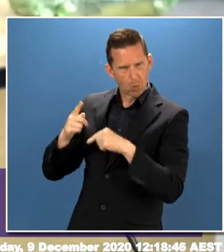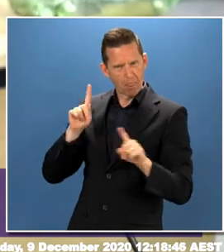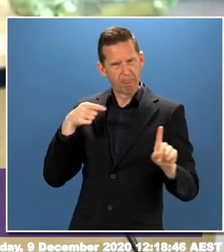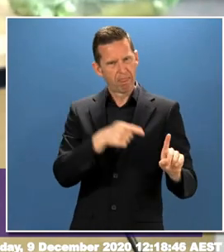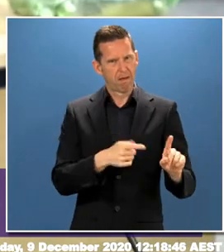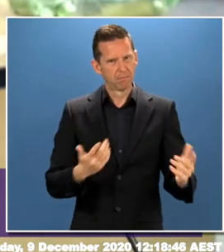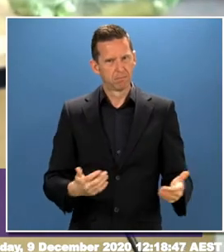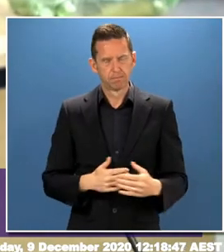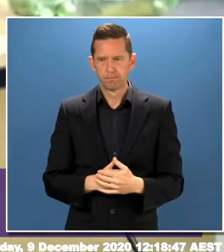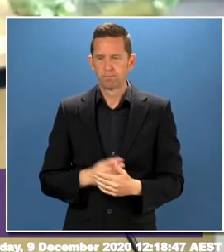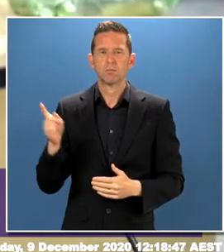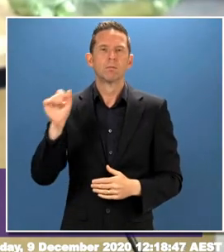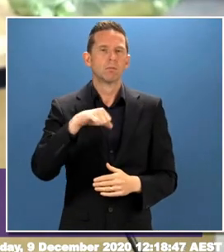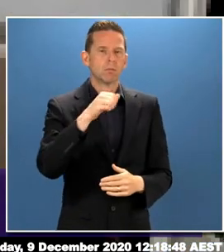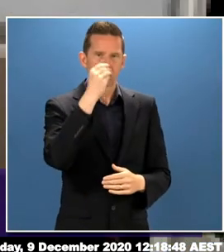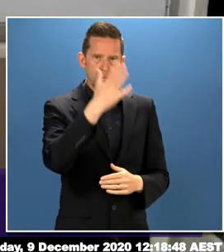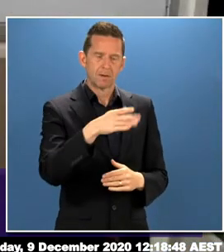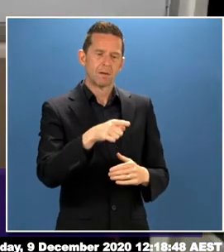Yes. The Down Syndrome Association Northern Territory